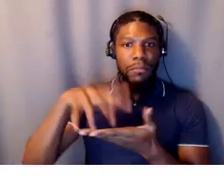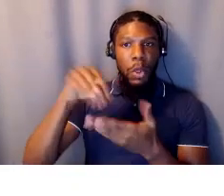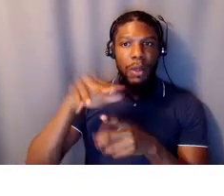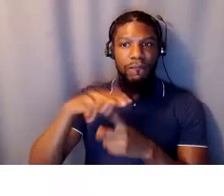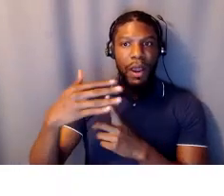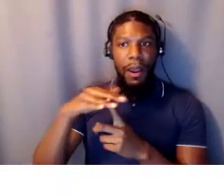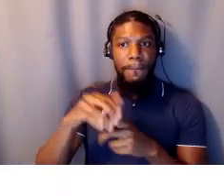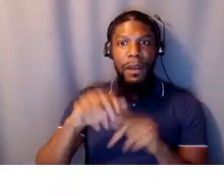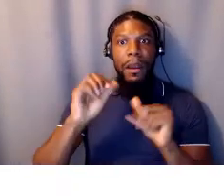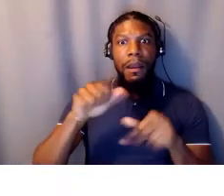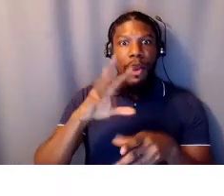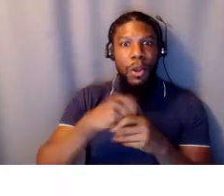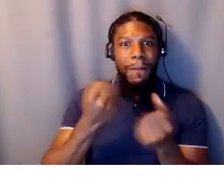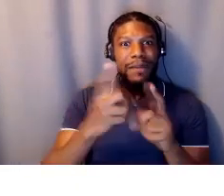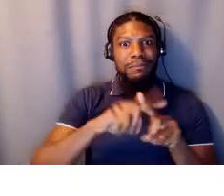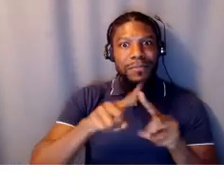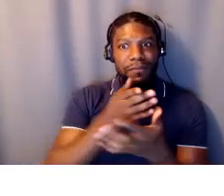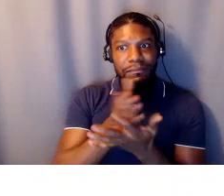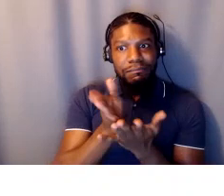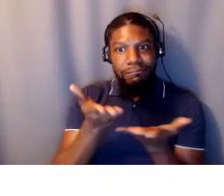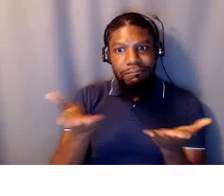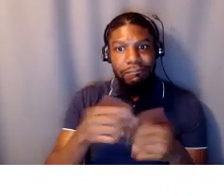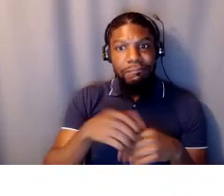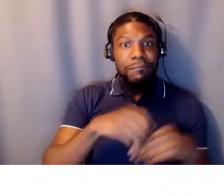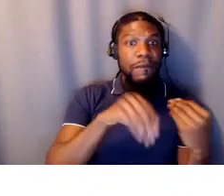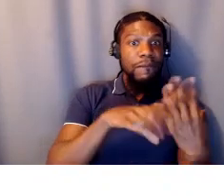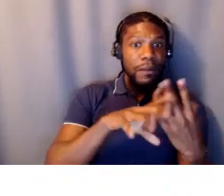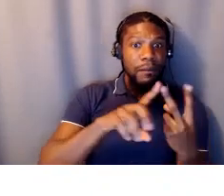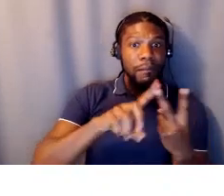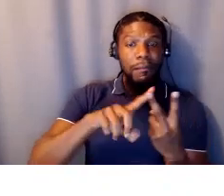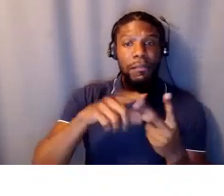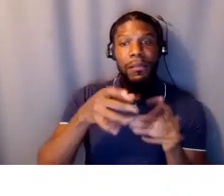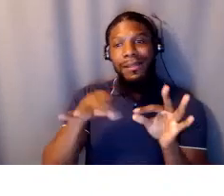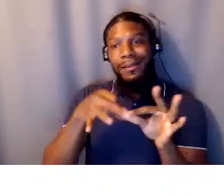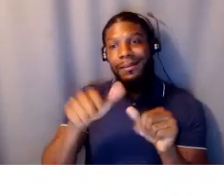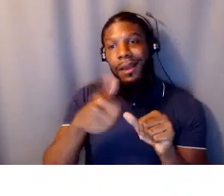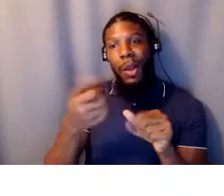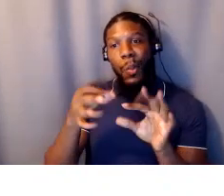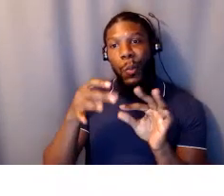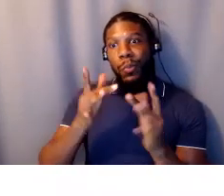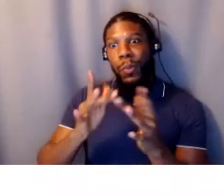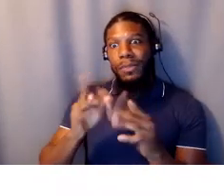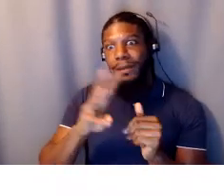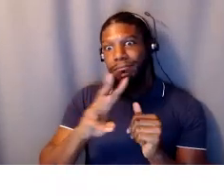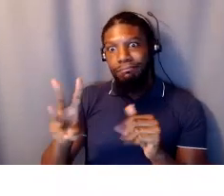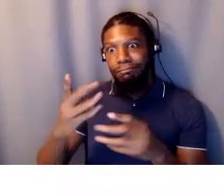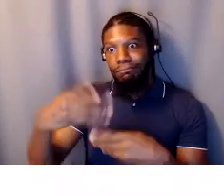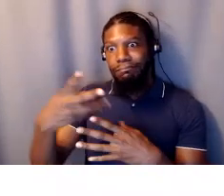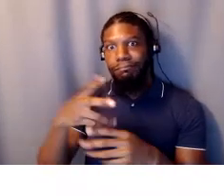It can include things like links to other websites, similar to what can be done with synchronous.